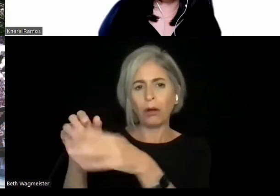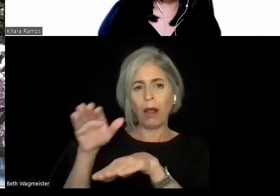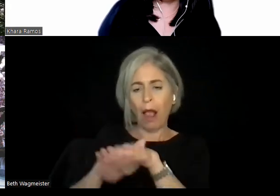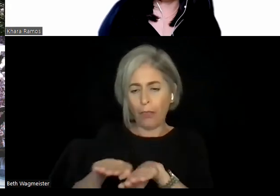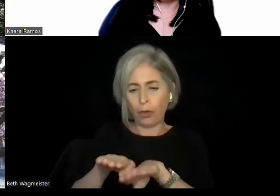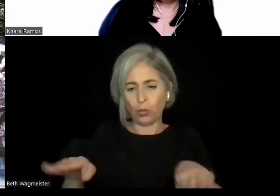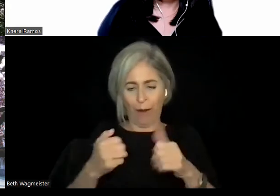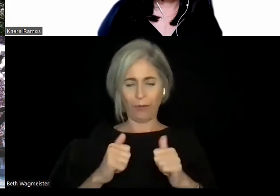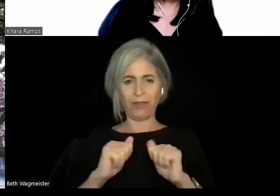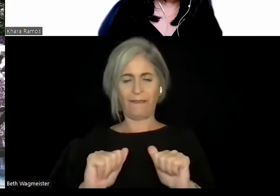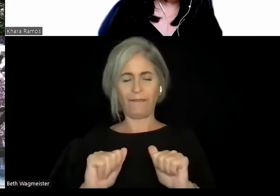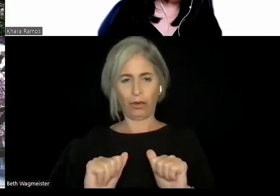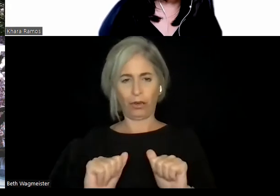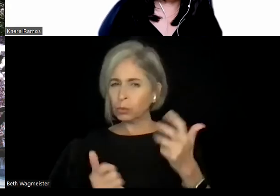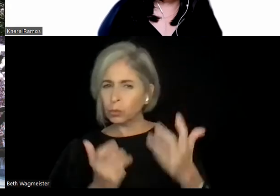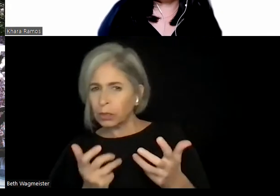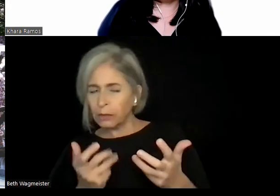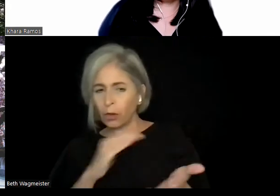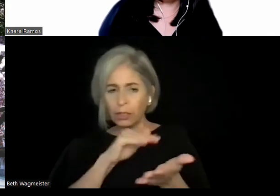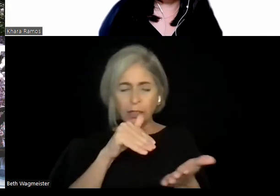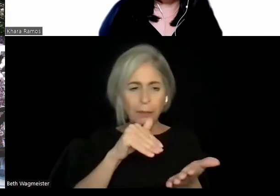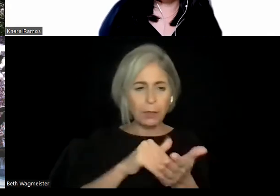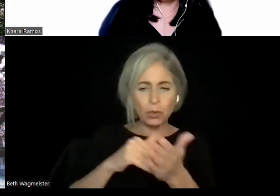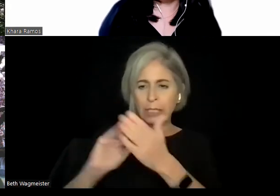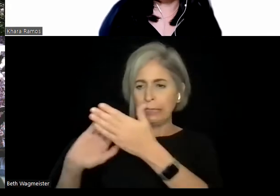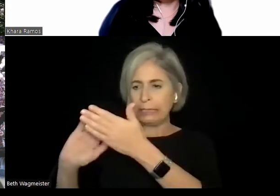people in research. Is there certain advocacy groups that you reach out